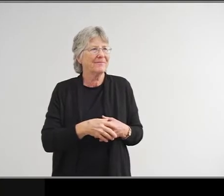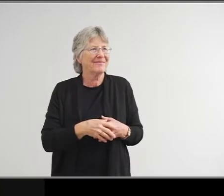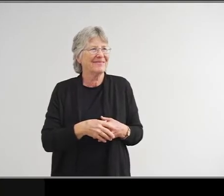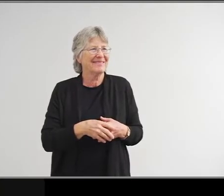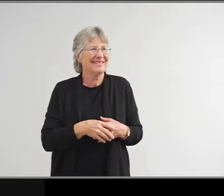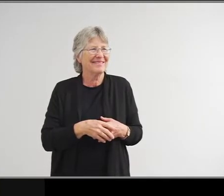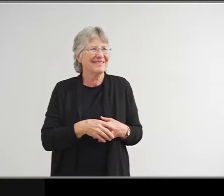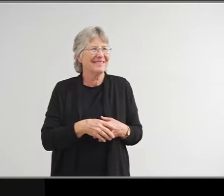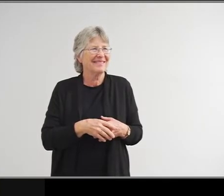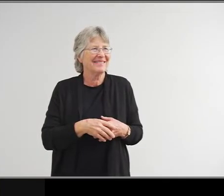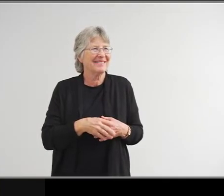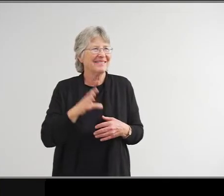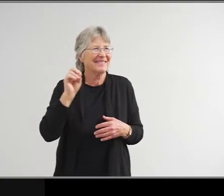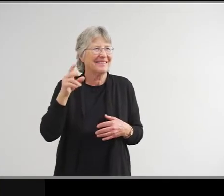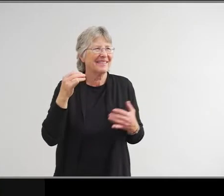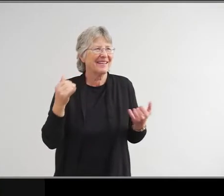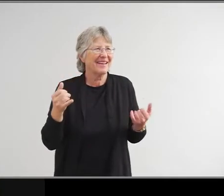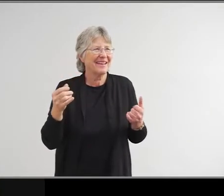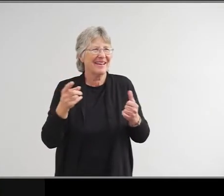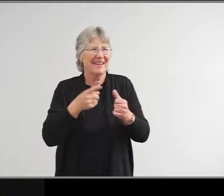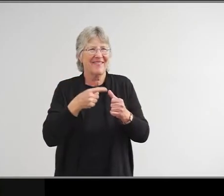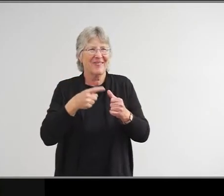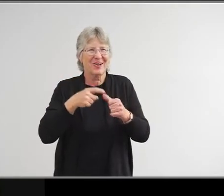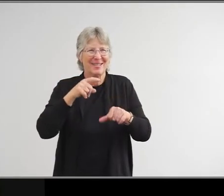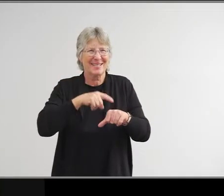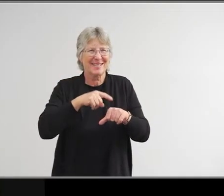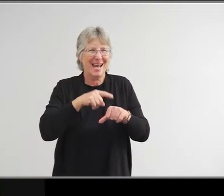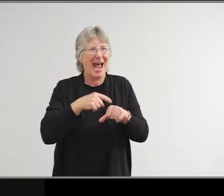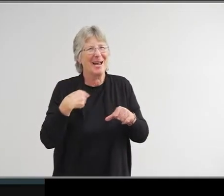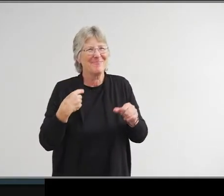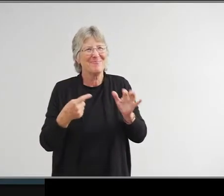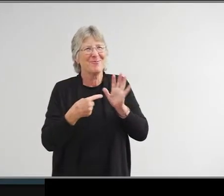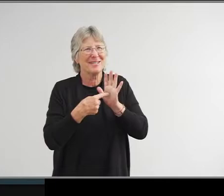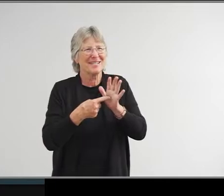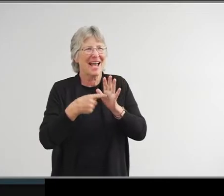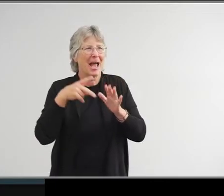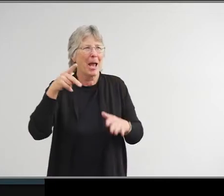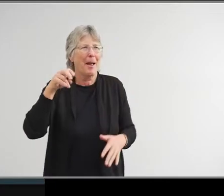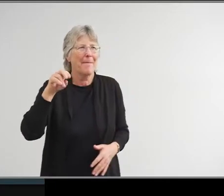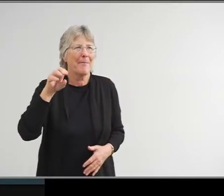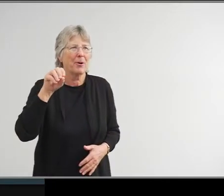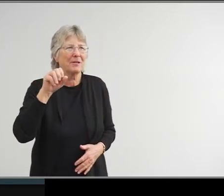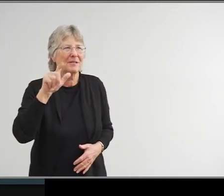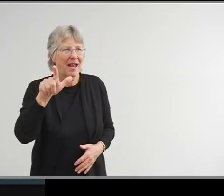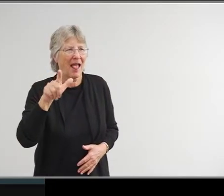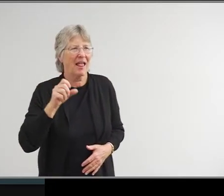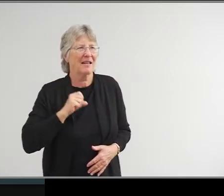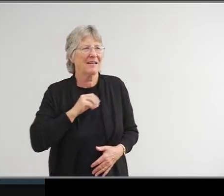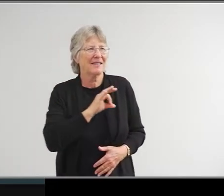All right. So this is my first time presenting the personnel. So with that said, bear with me here.